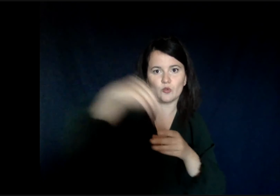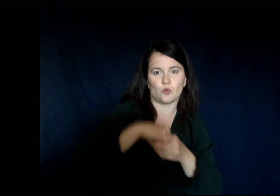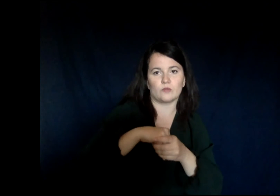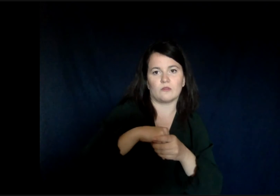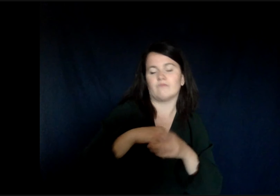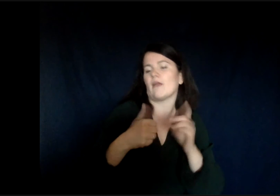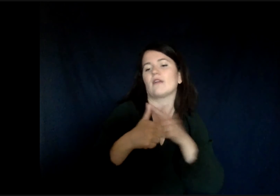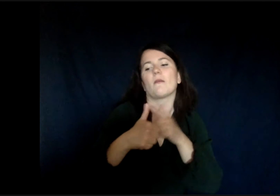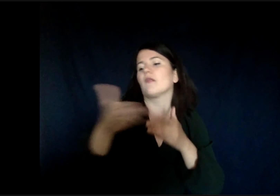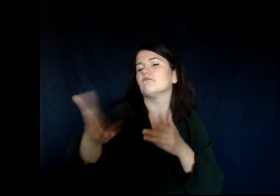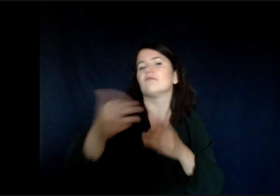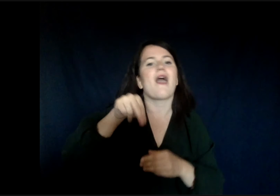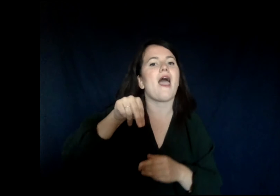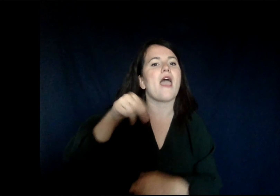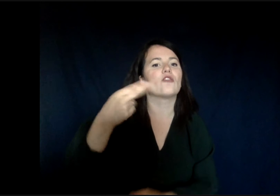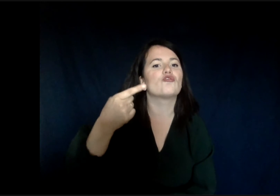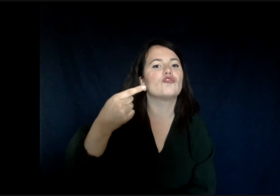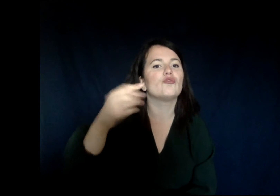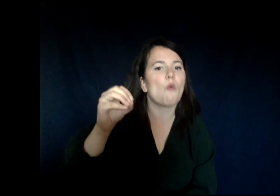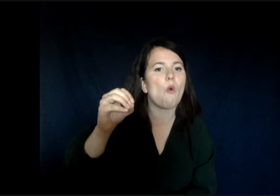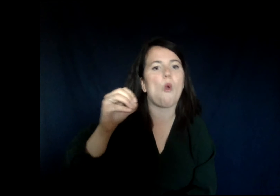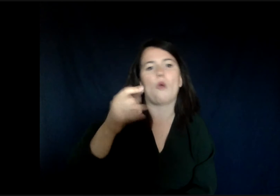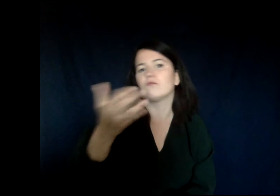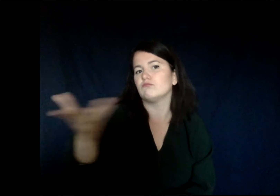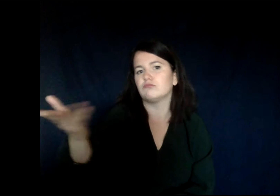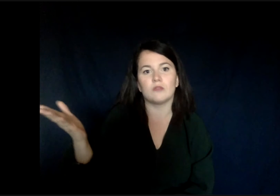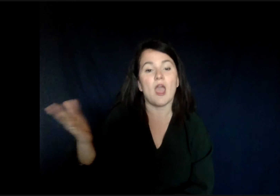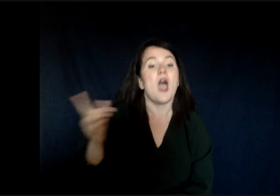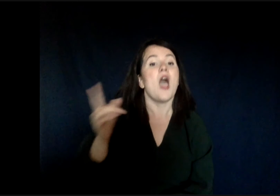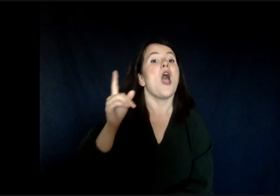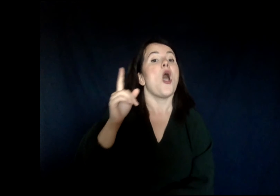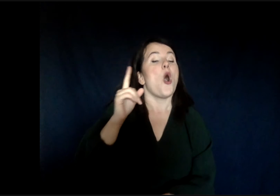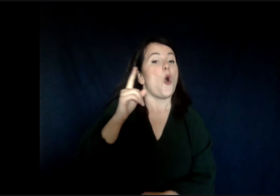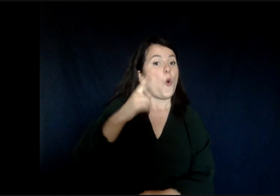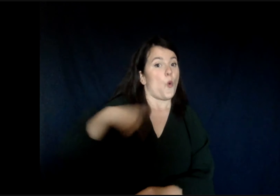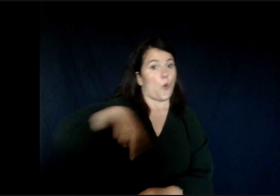We also need a regular dialogue with them on these issues.